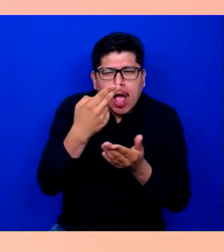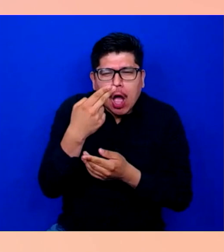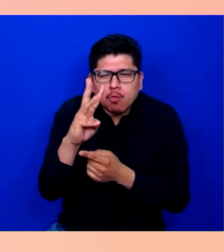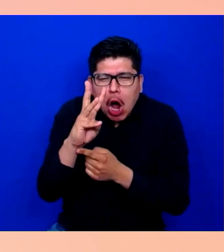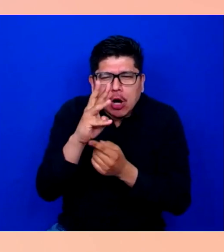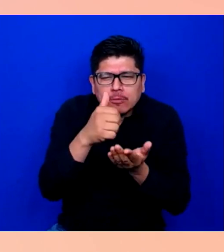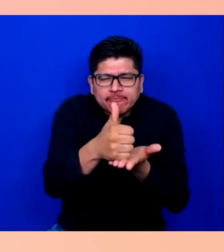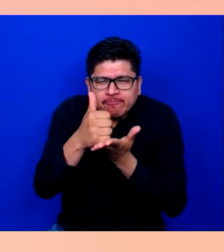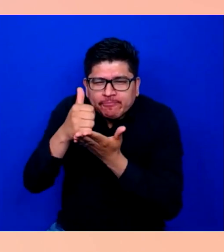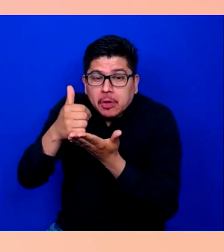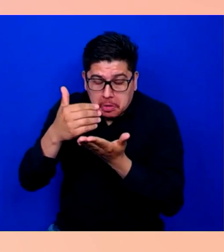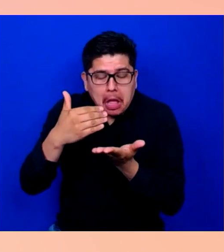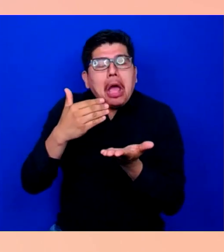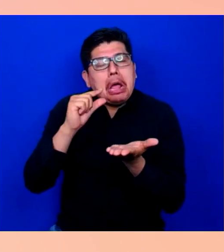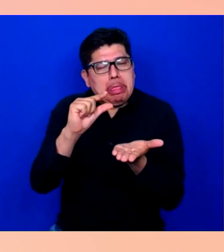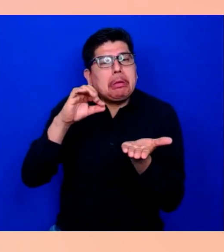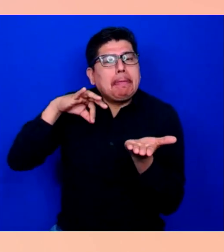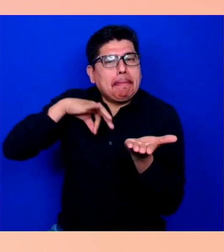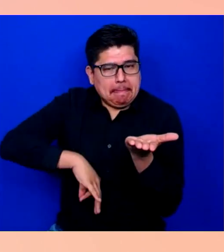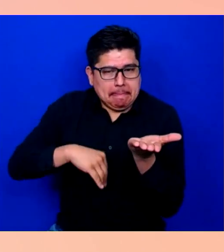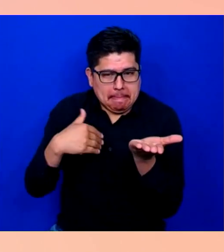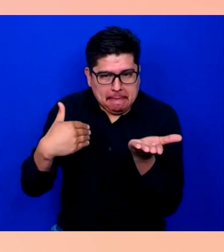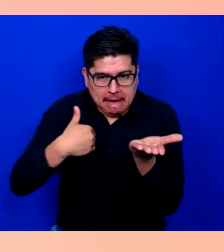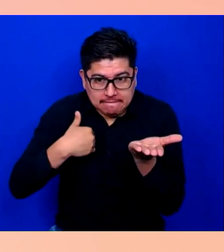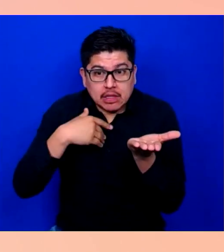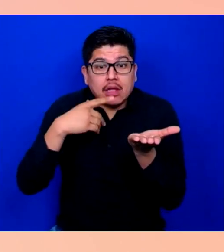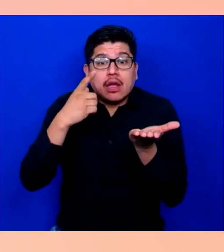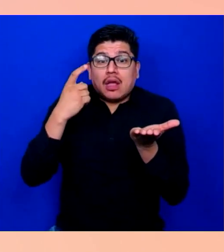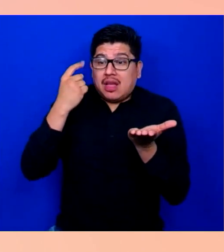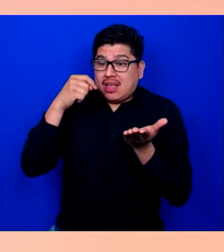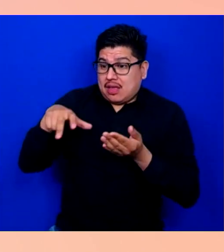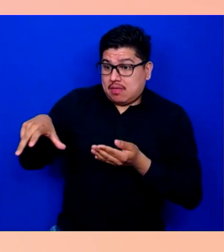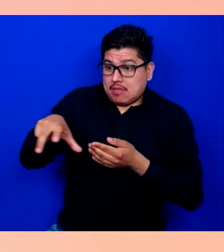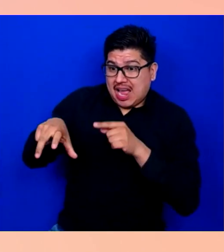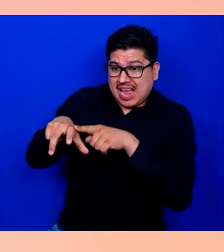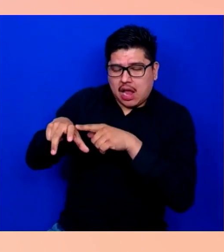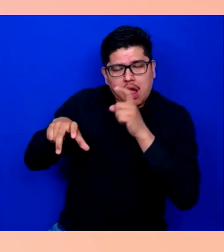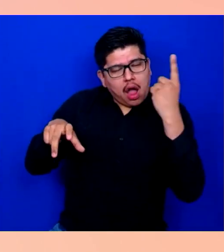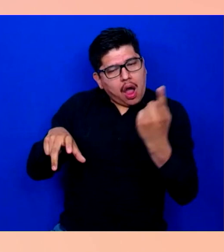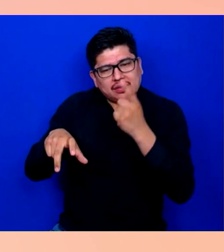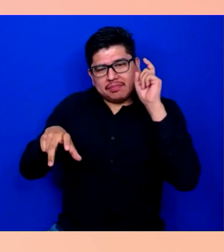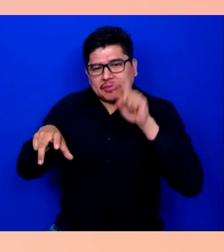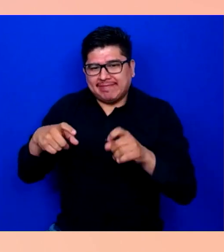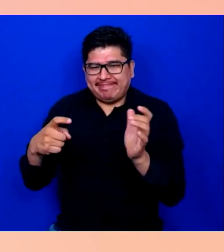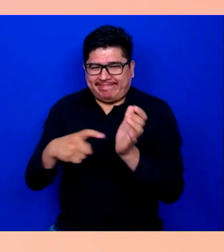you still have to click it. If even two-handed programmers develop chronic overuse injuries,